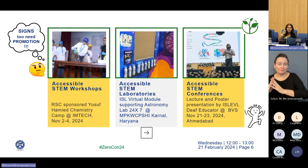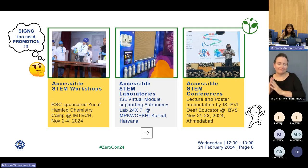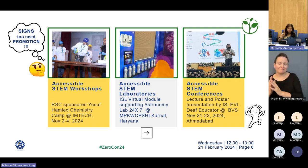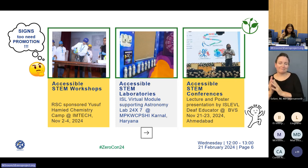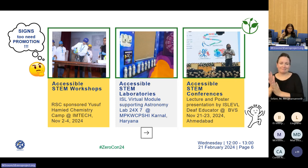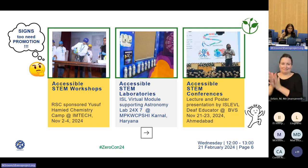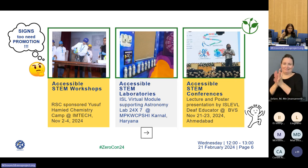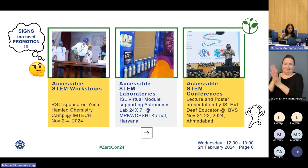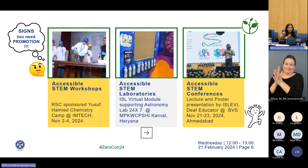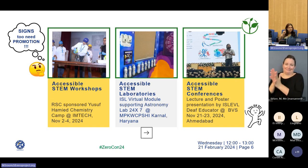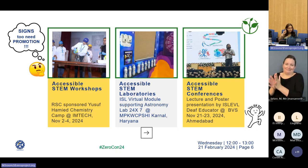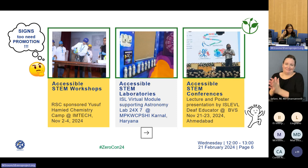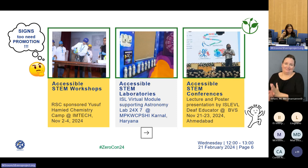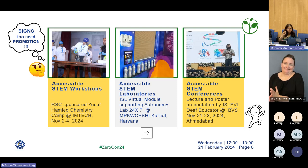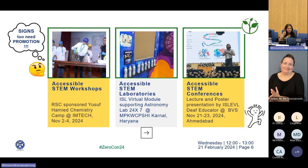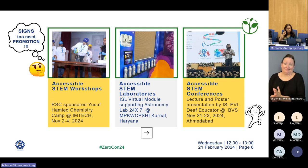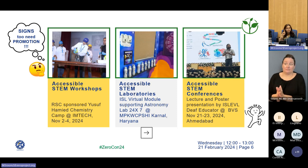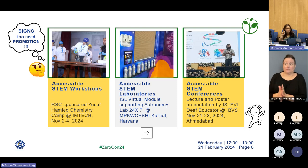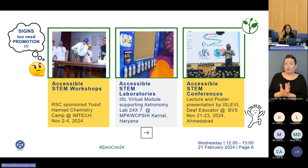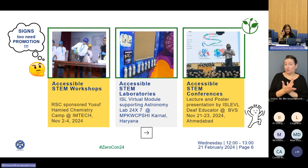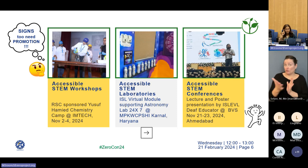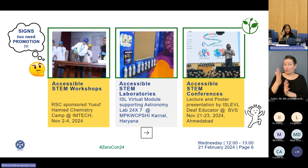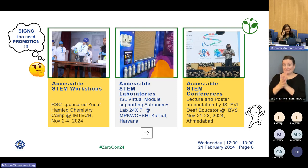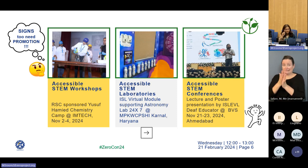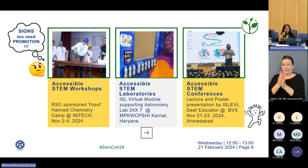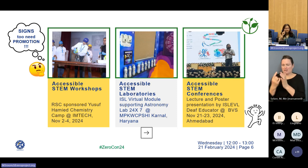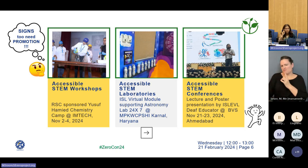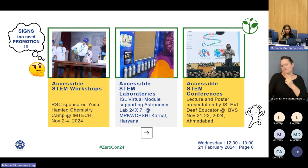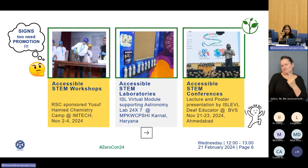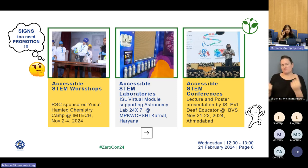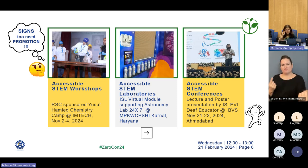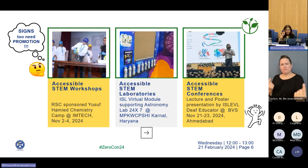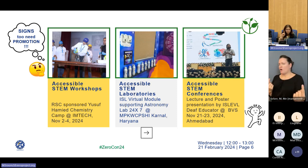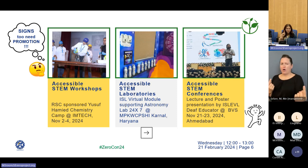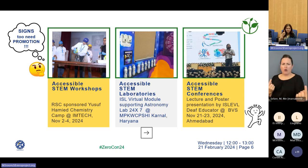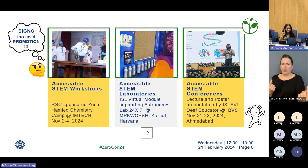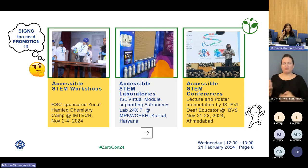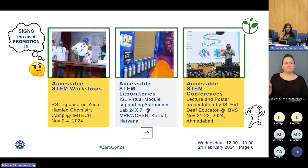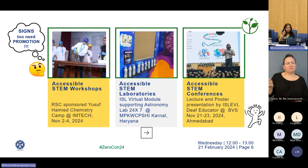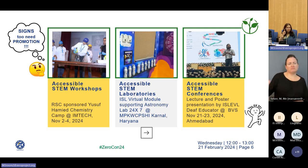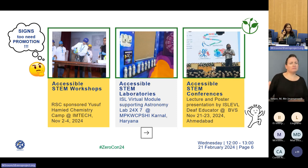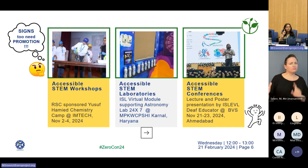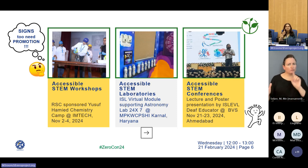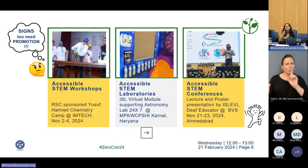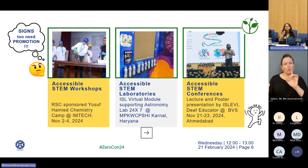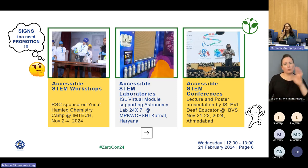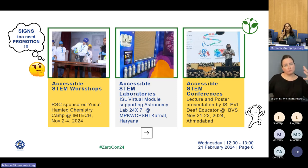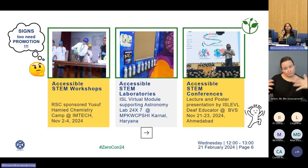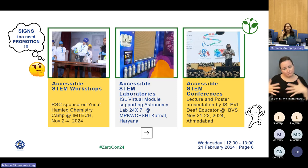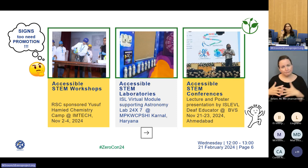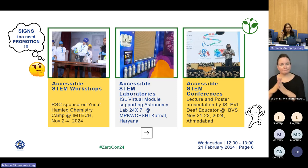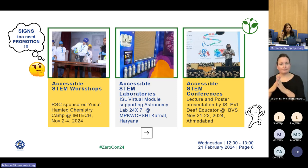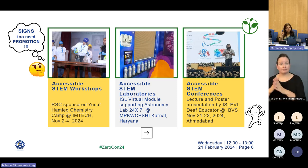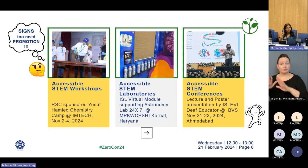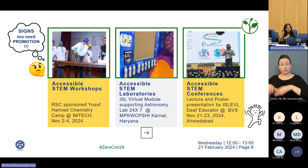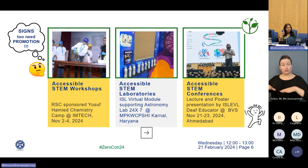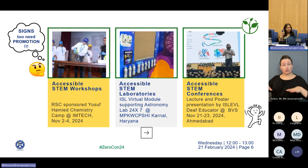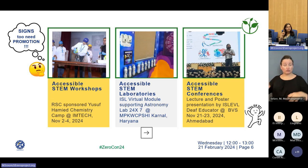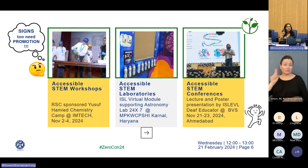culture and create a zero barrier inclusive stem learning system for deaf children of the world.